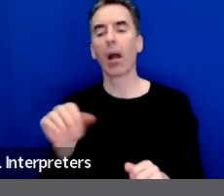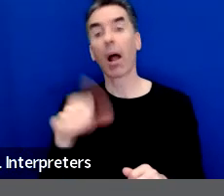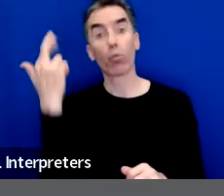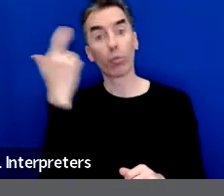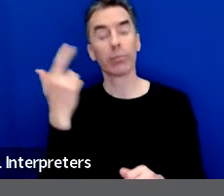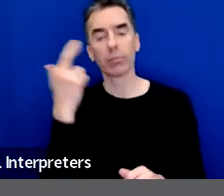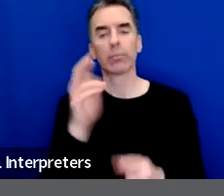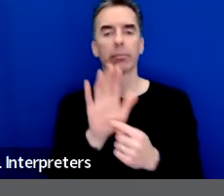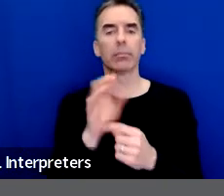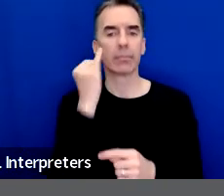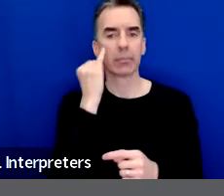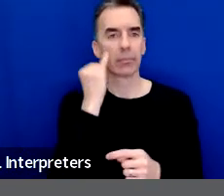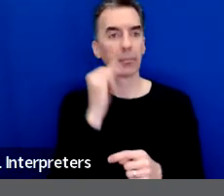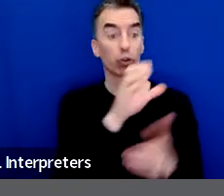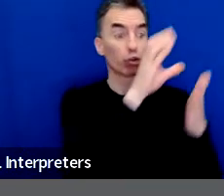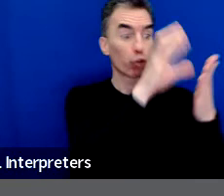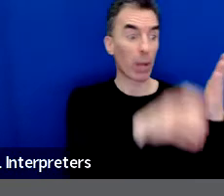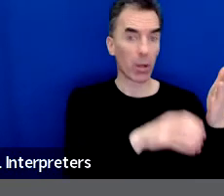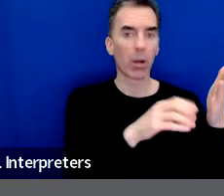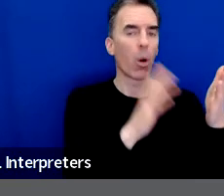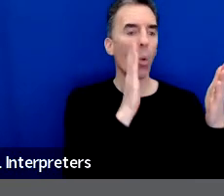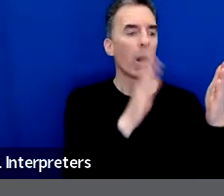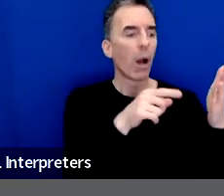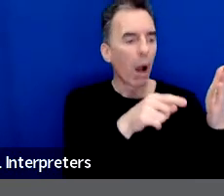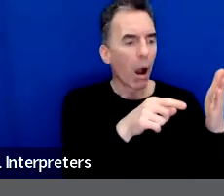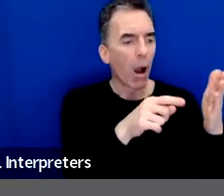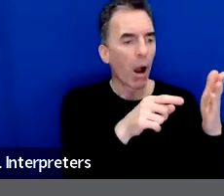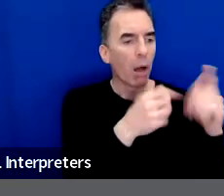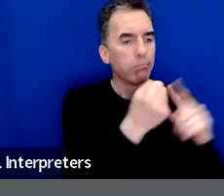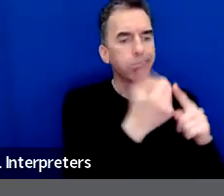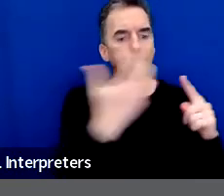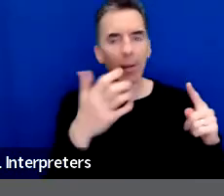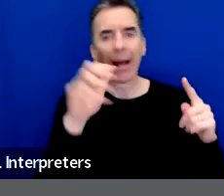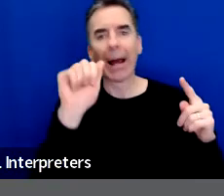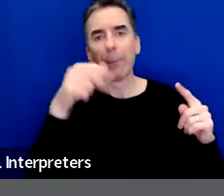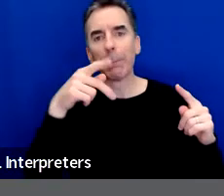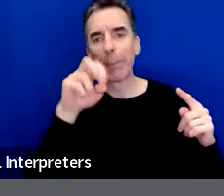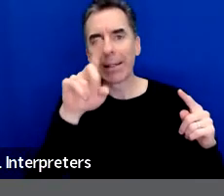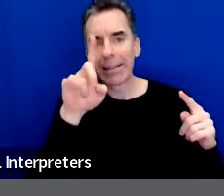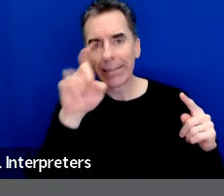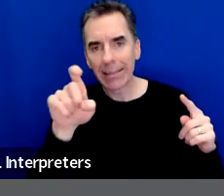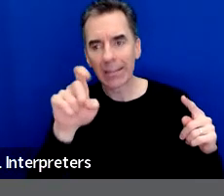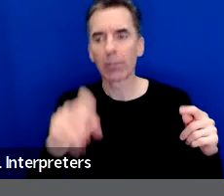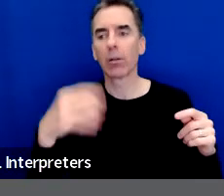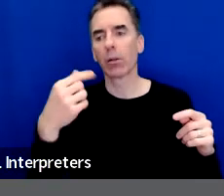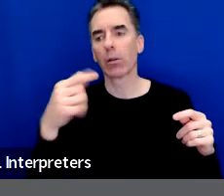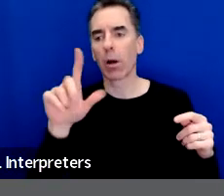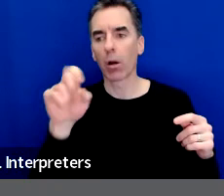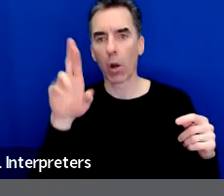like an appendix or a glossary or something, and that's available like at the end of the book, then they can access that.